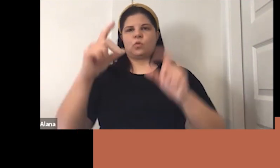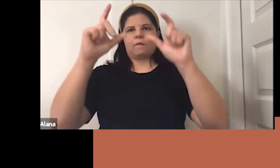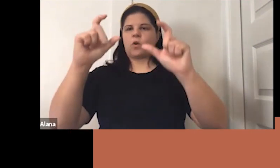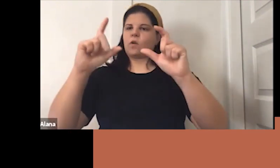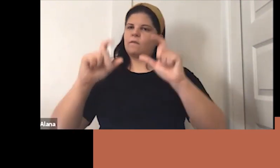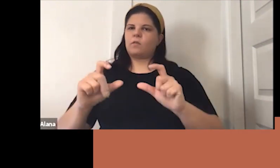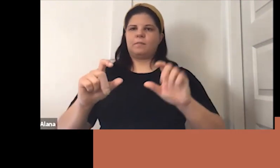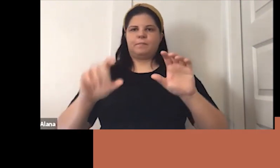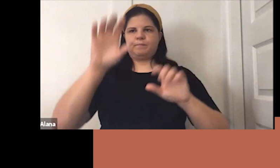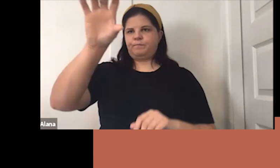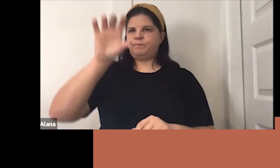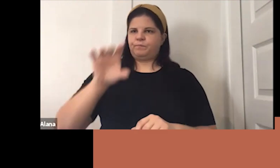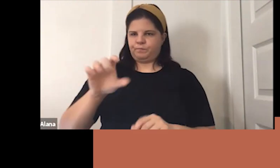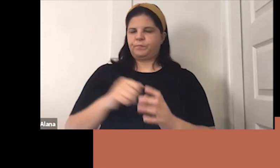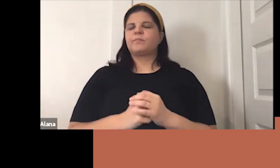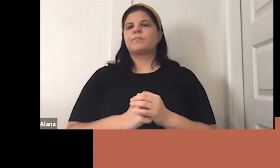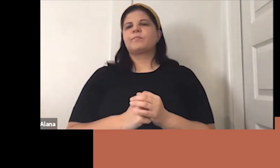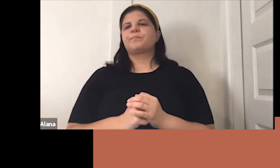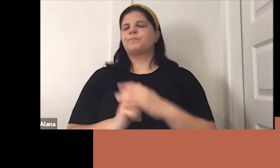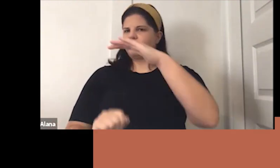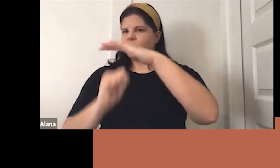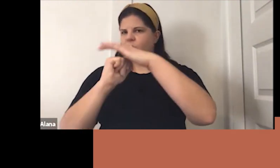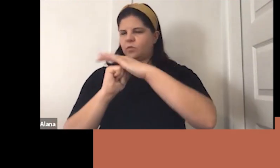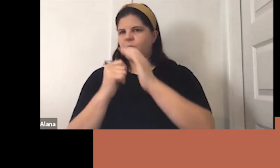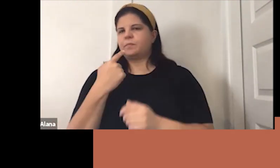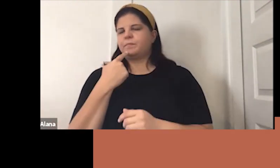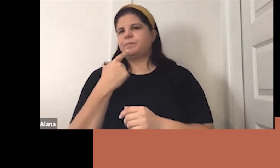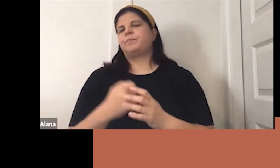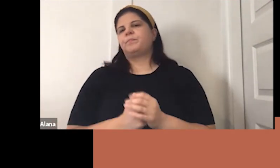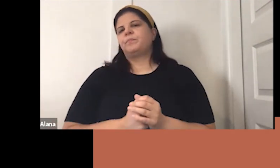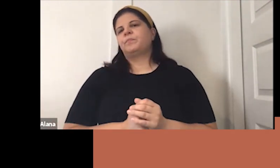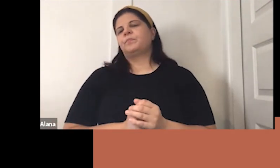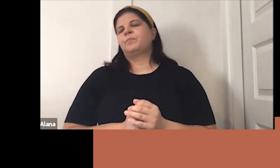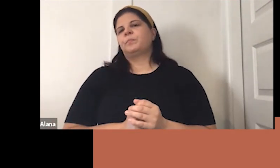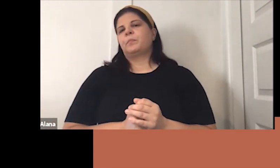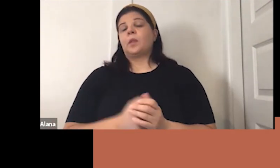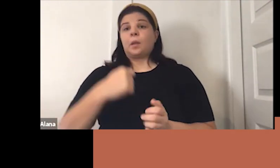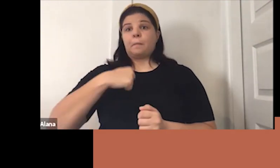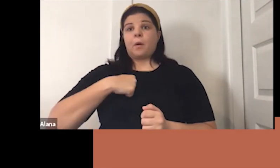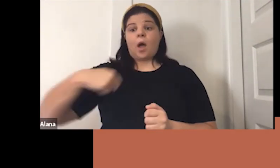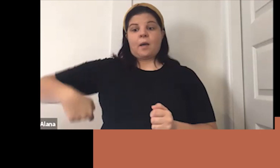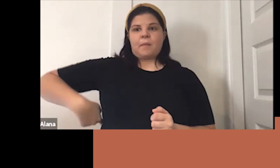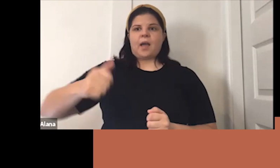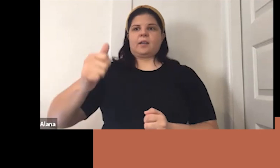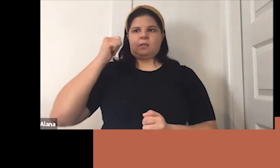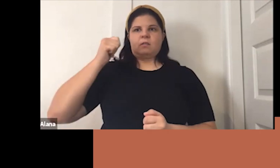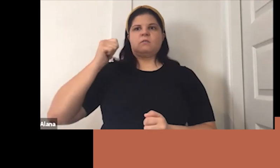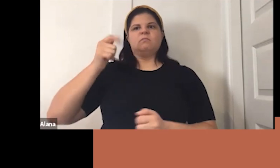In the first image my back is to the camera.